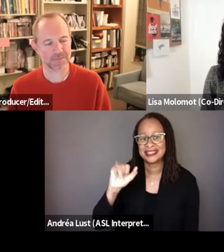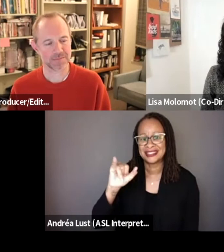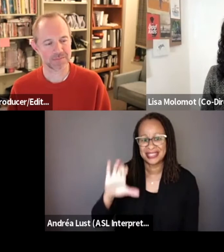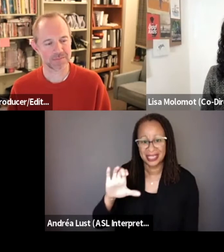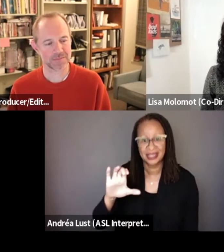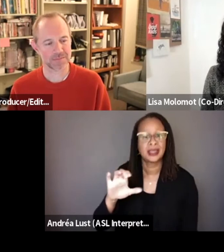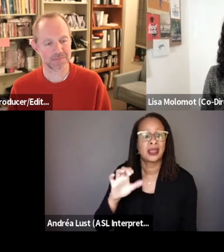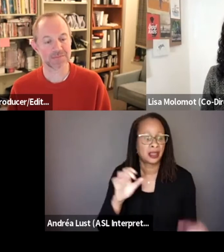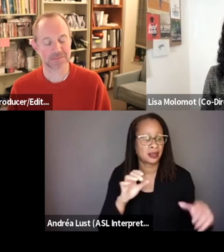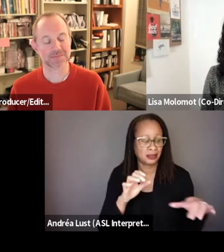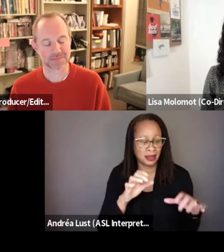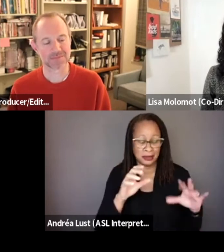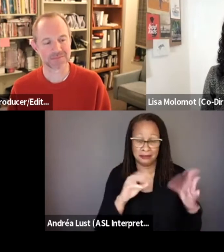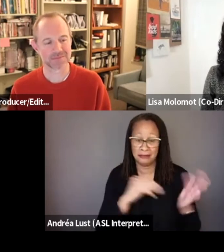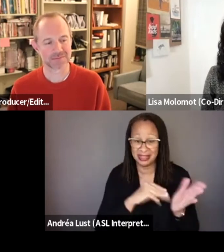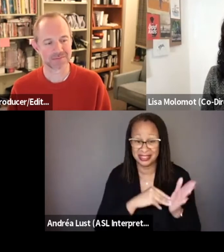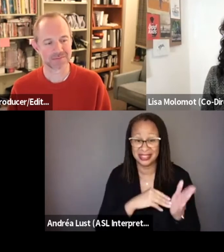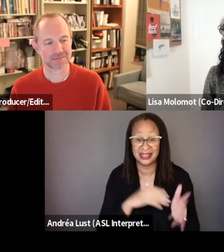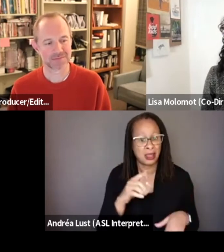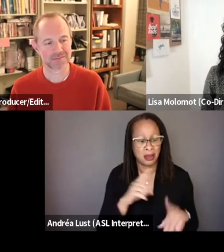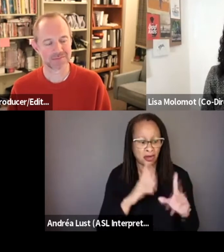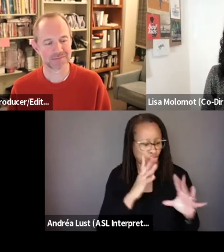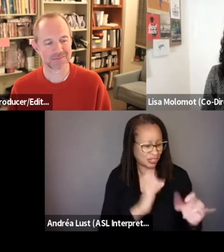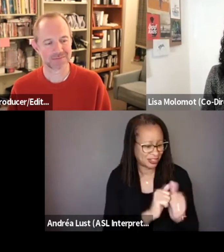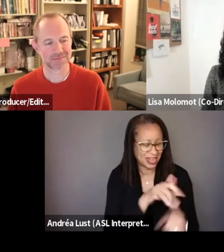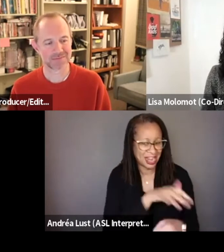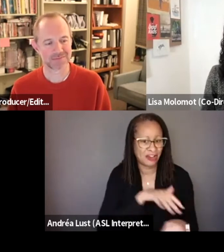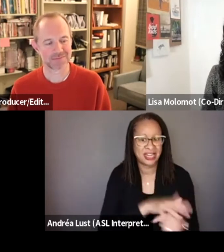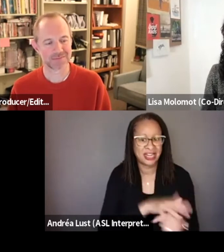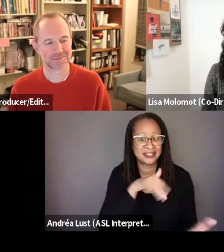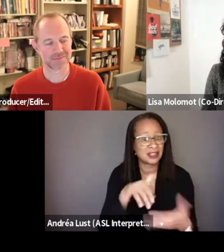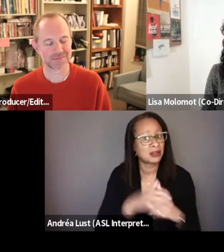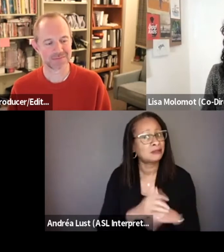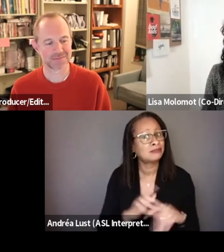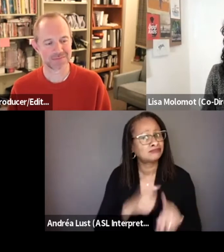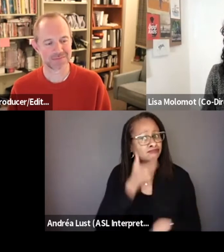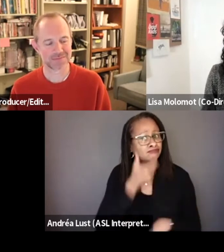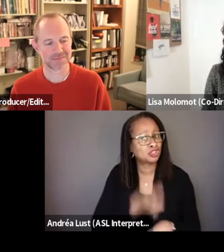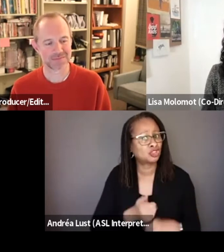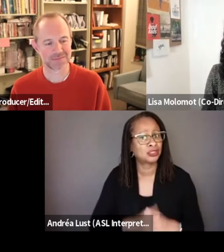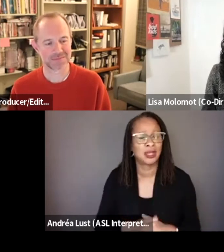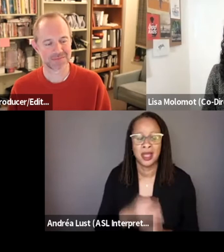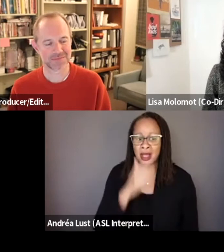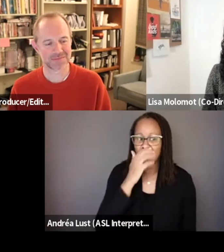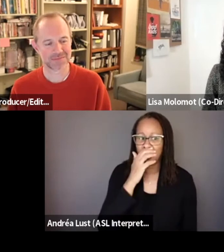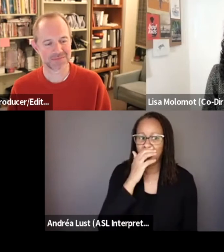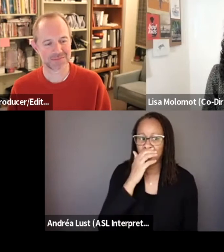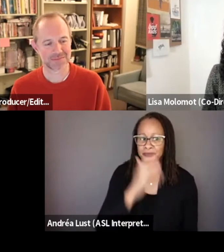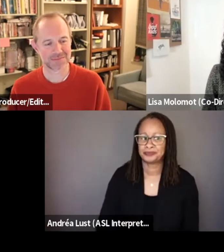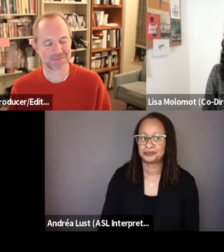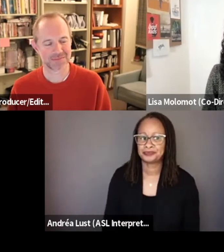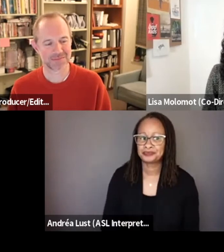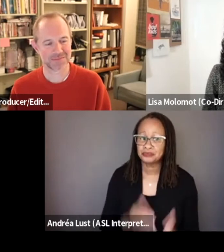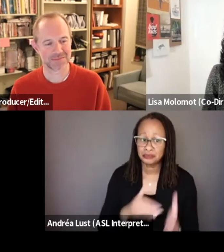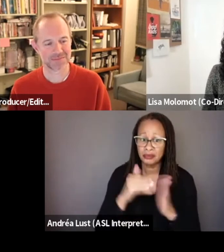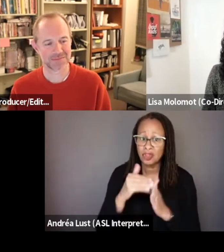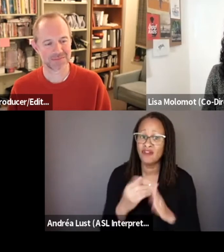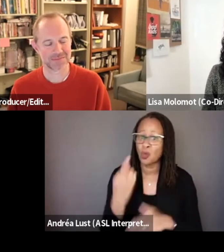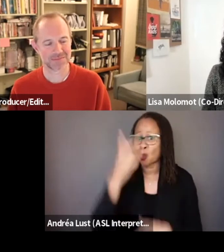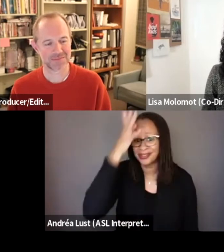but they are. And yeah, there was often maybe one guy around,